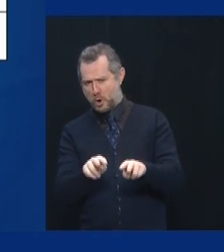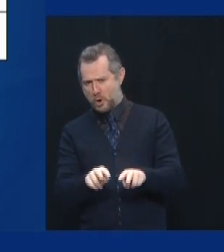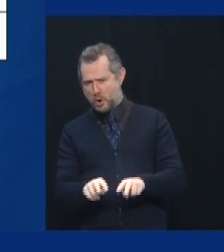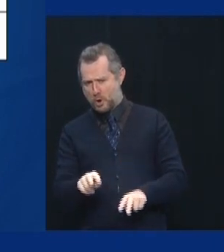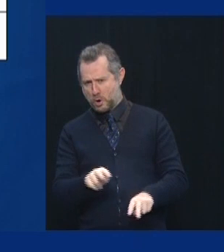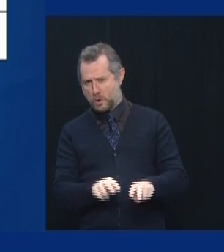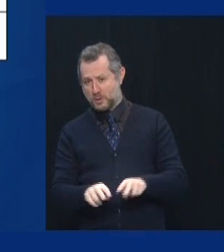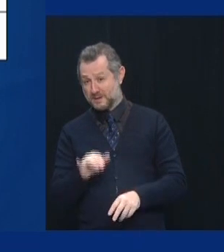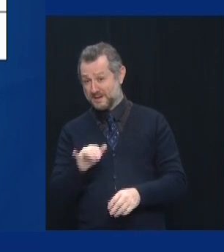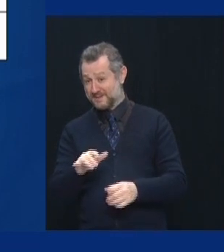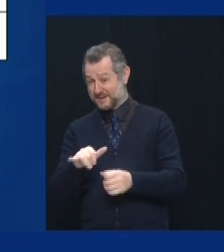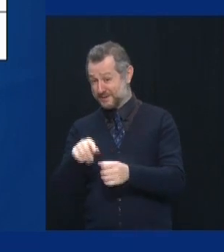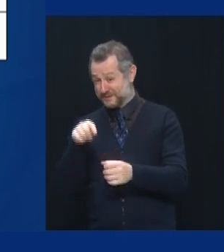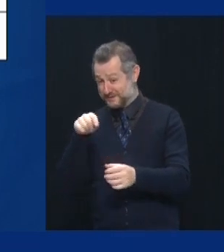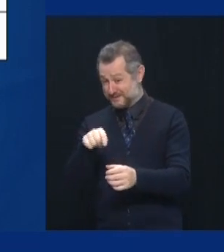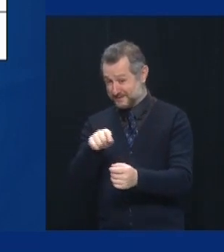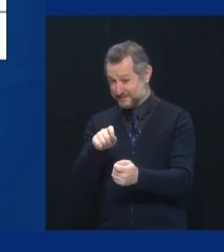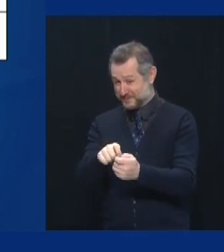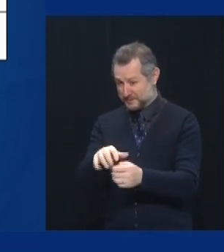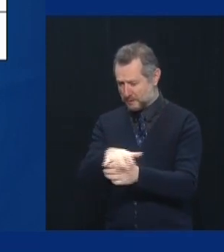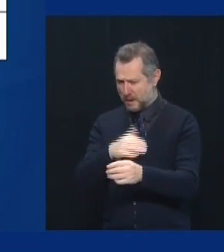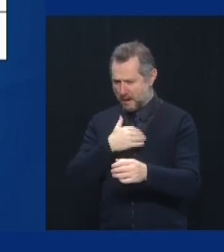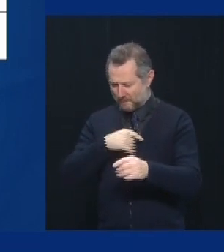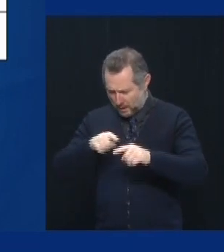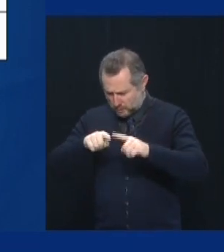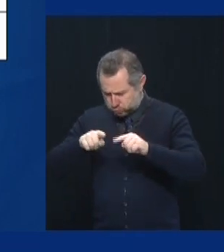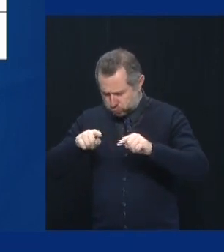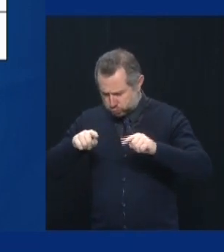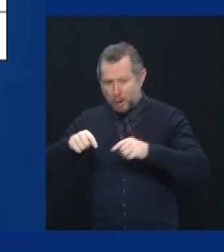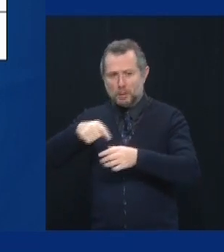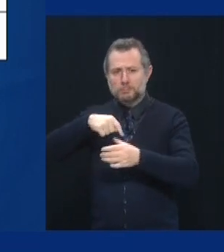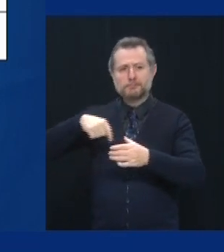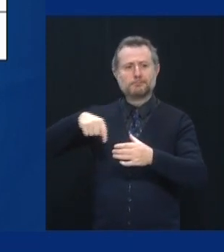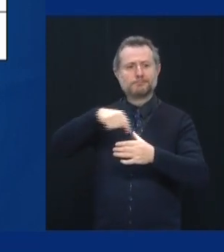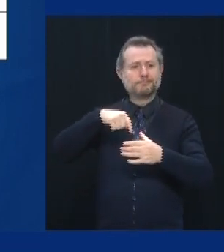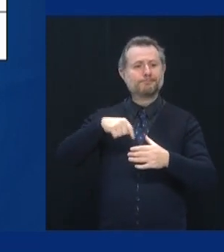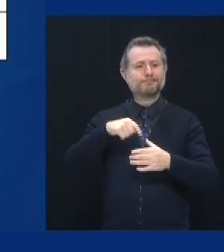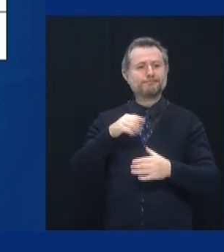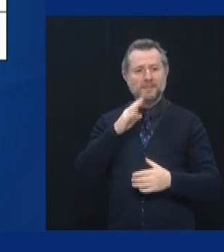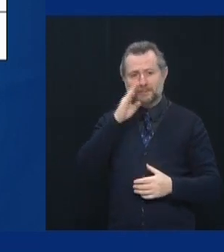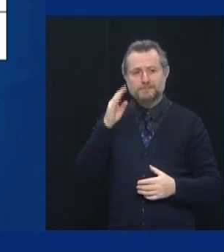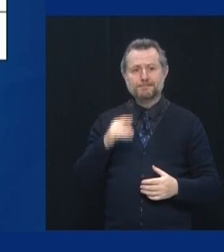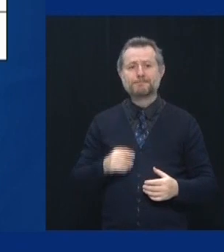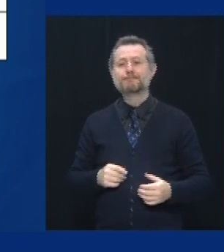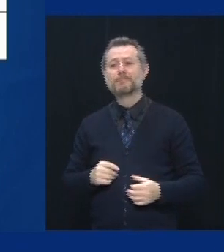IF YOU LOOK BY REGION WHICH IS, I BELIEVE, AN IMPORTANT ARE DIFFERENCES AMONG REGIONS OF